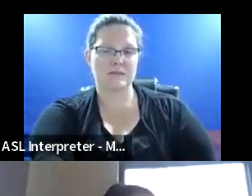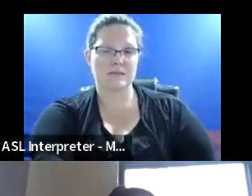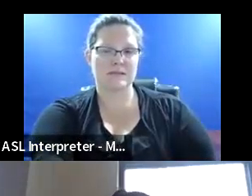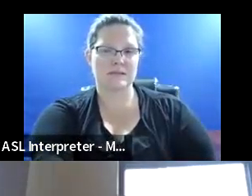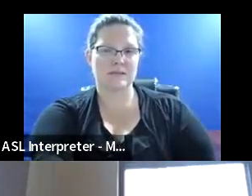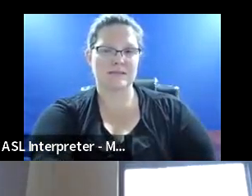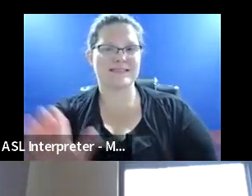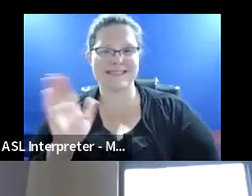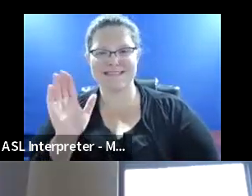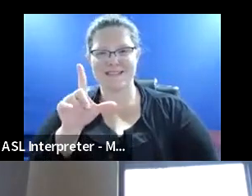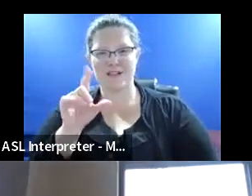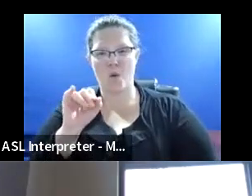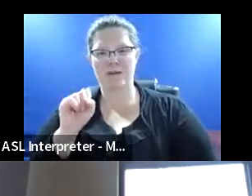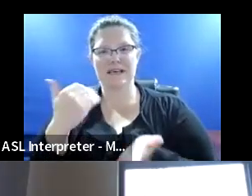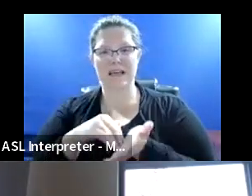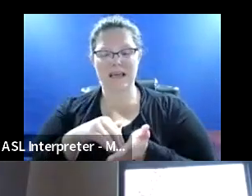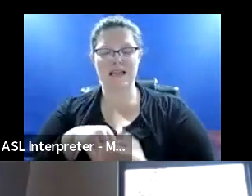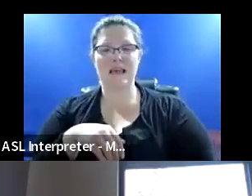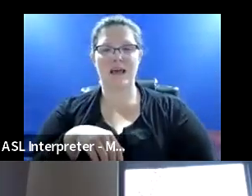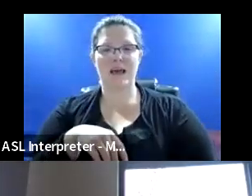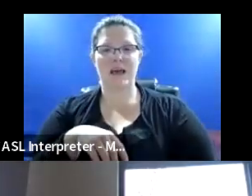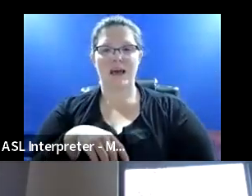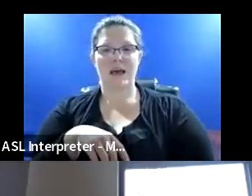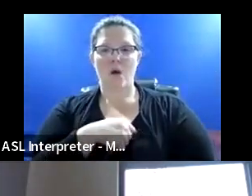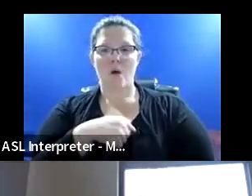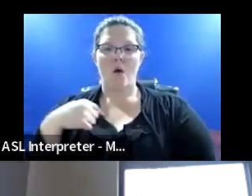SORRY, THAT THEY WOULD LIKE TO SHARE ABOUT. YES, LOUIS.